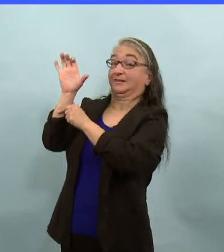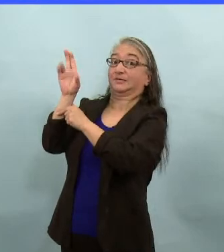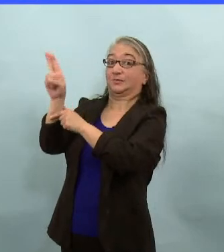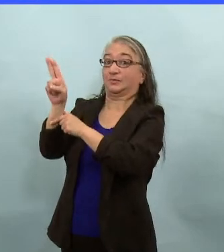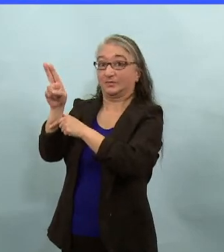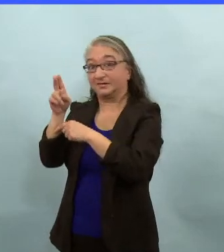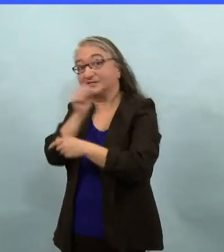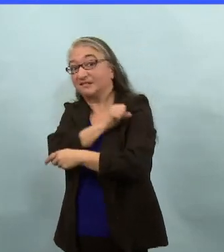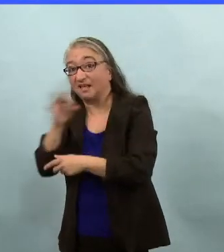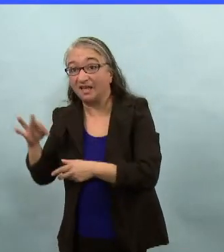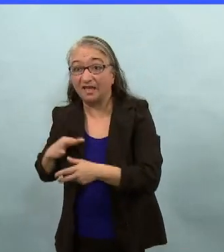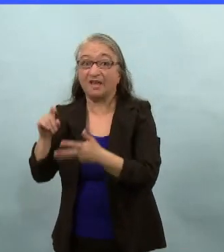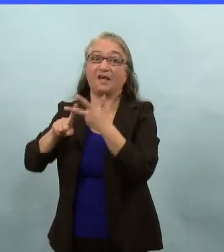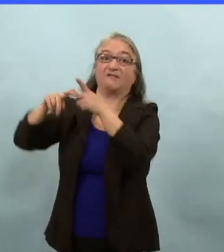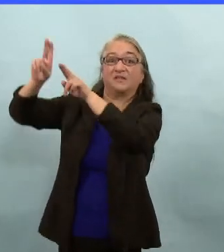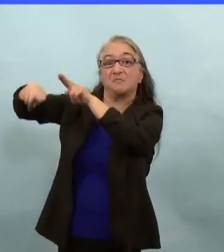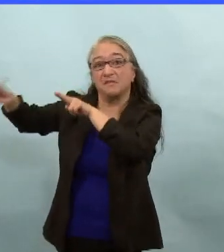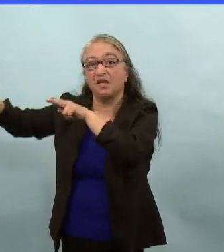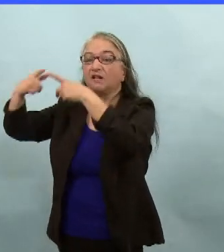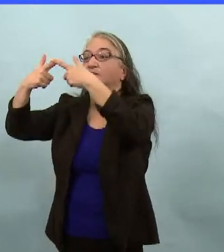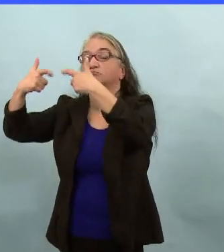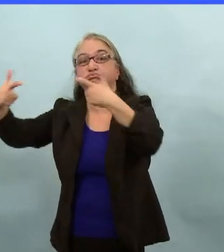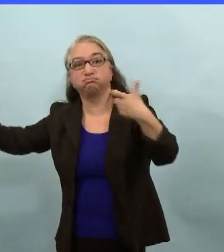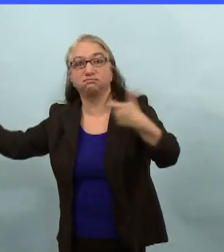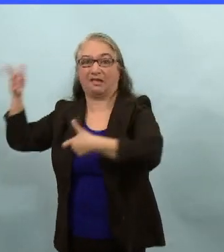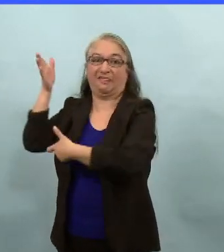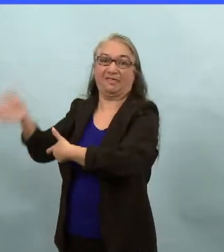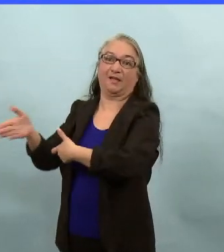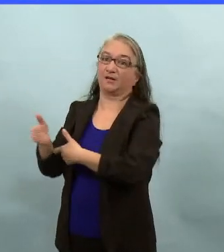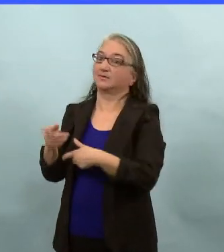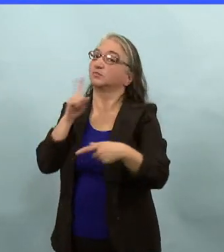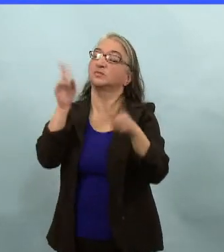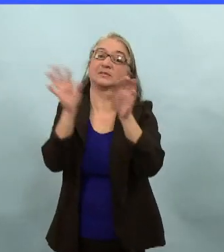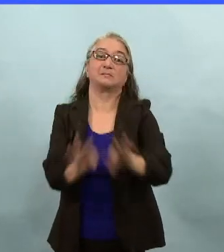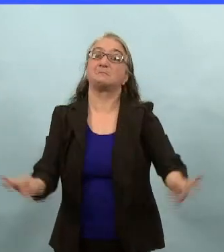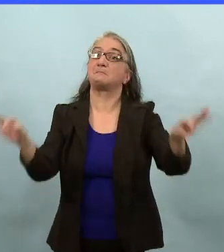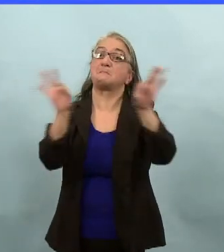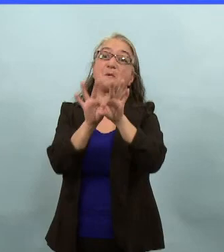internationally educated nurses is is absolutely key those nurses are here in manitoba they've